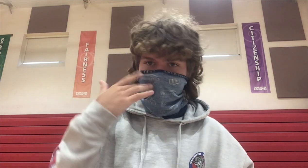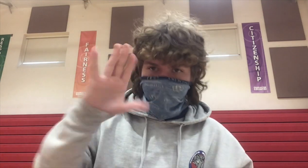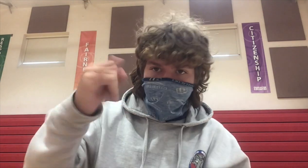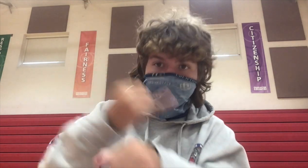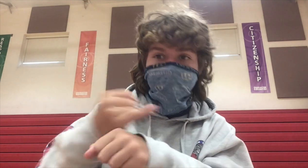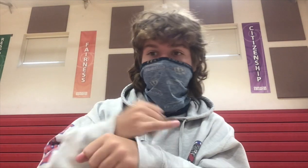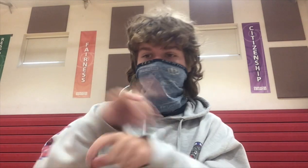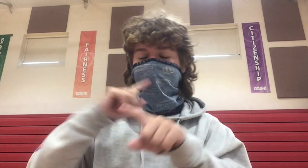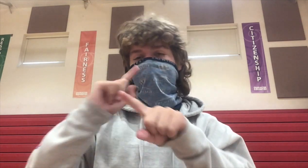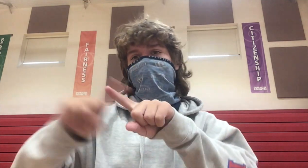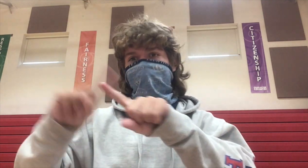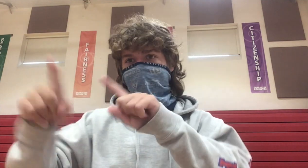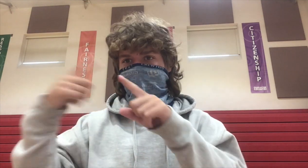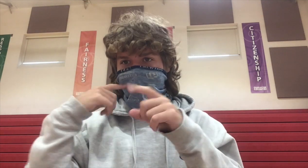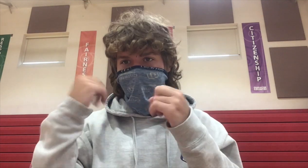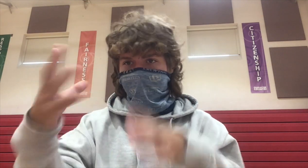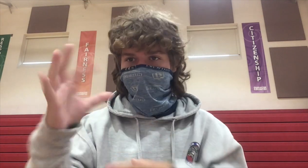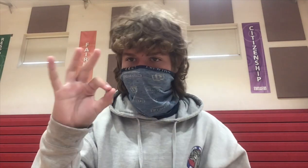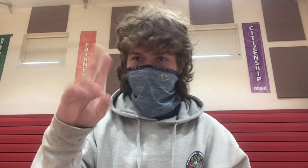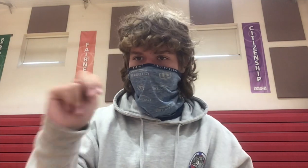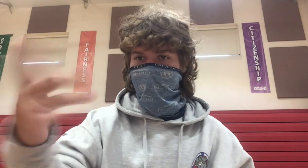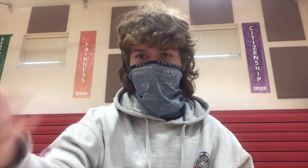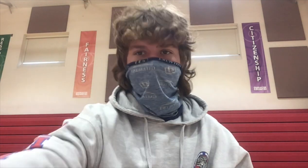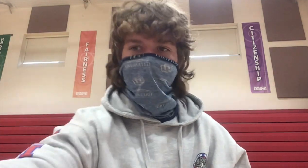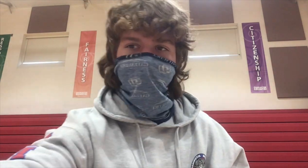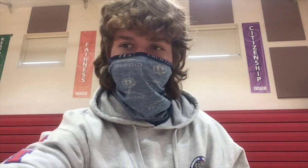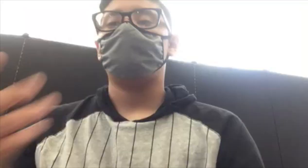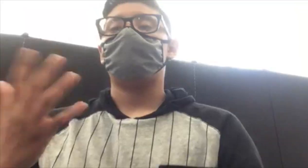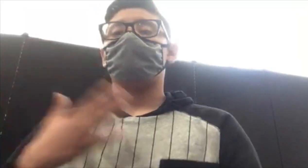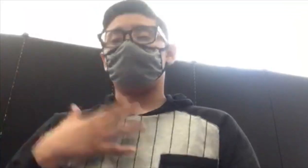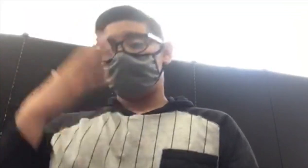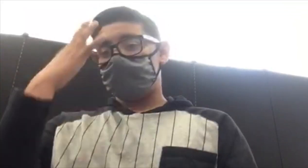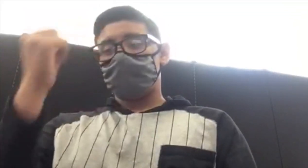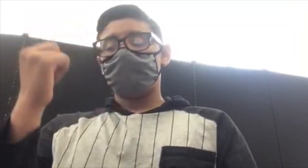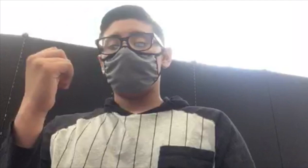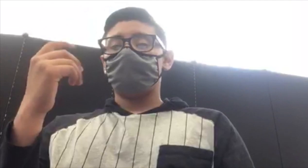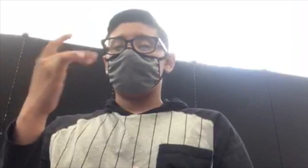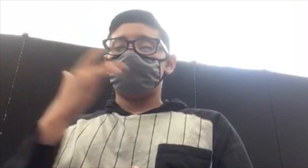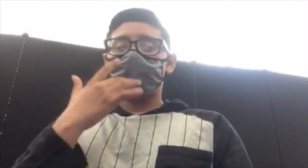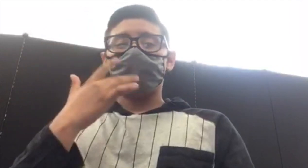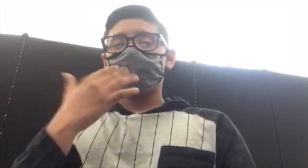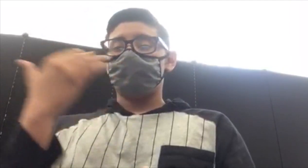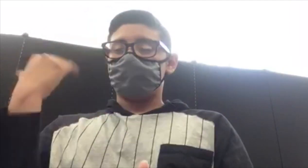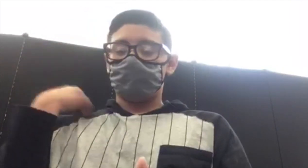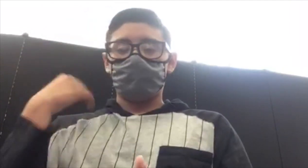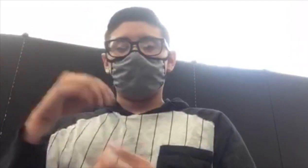So that was my favorite year counting Island and a bunch of different fun things.